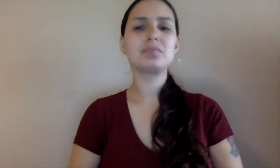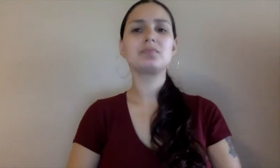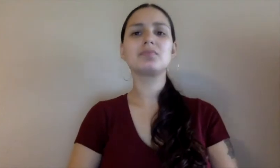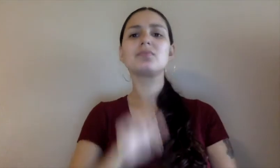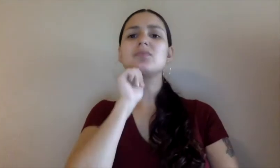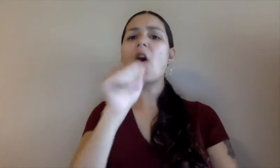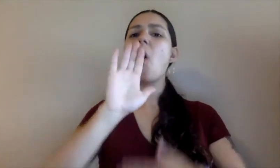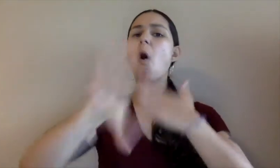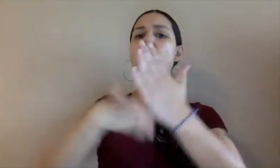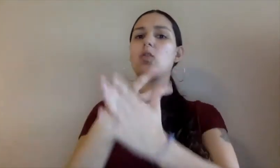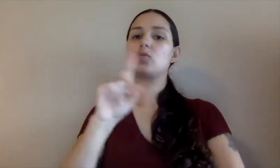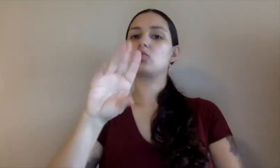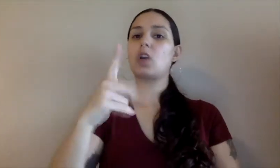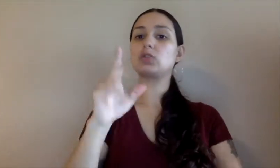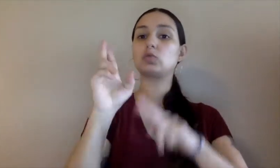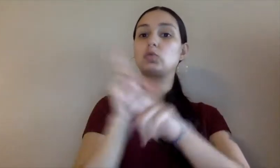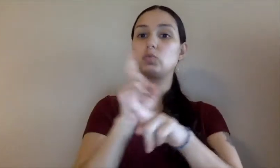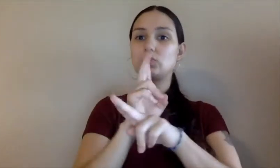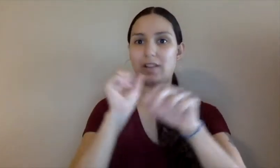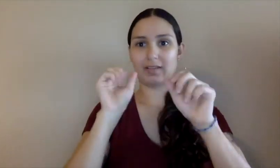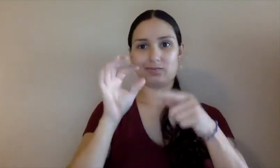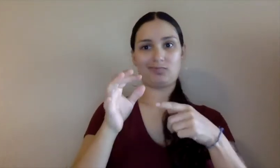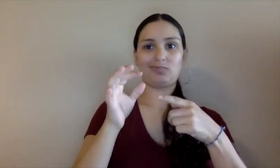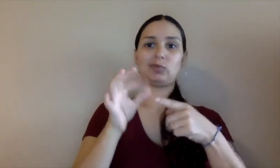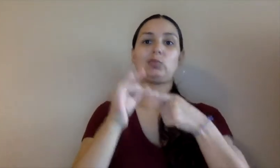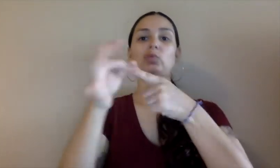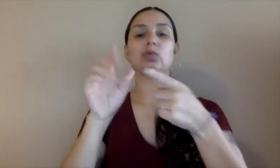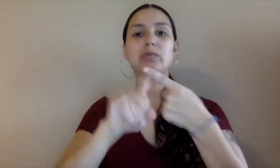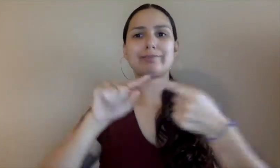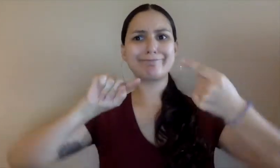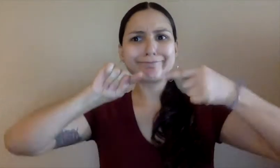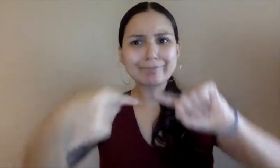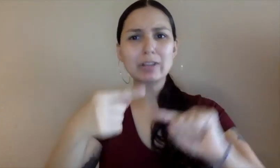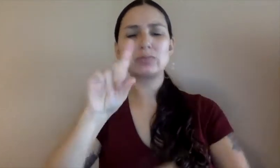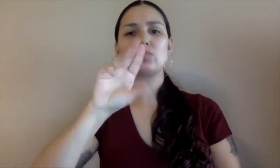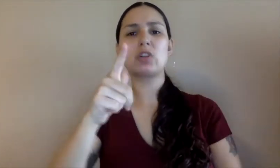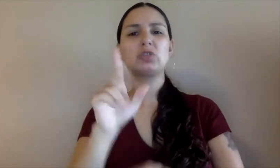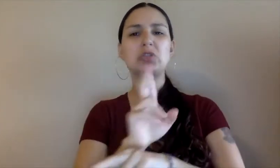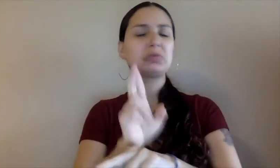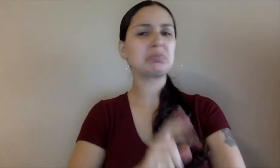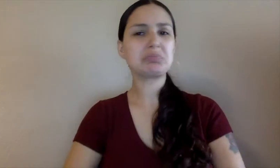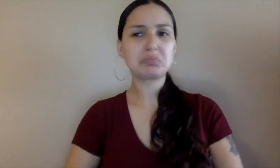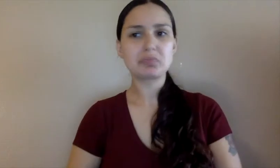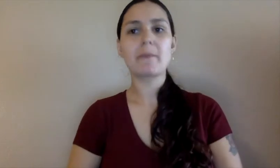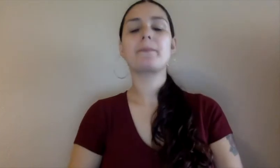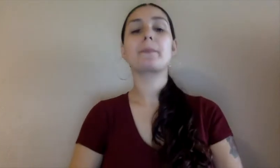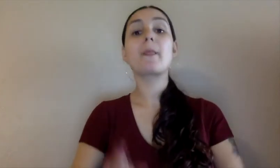and not all drug use leads to harmful drug use.